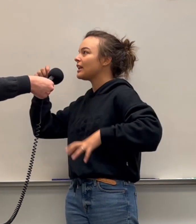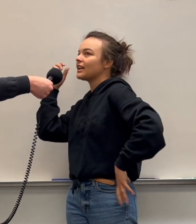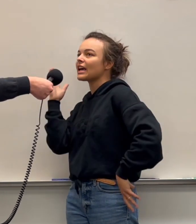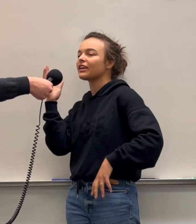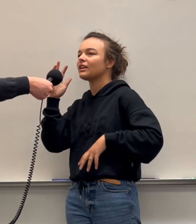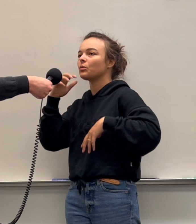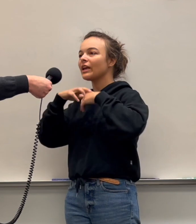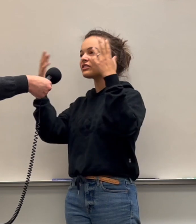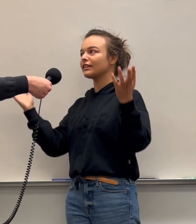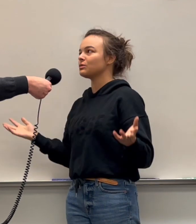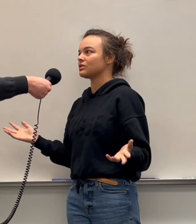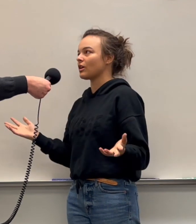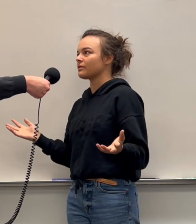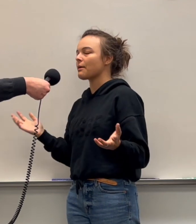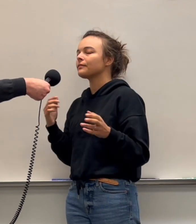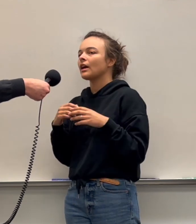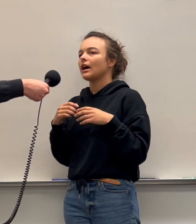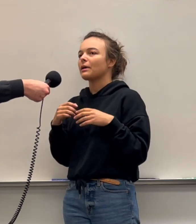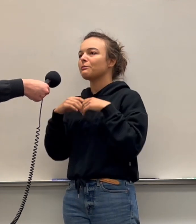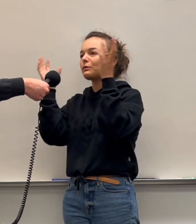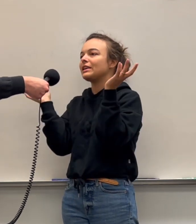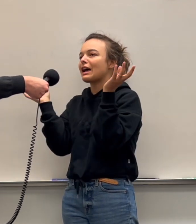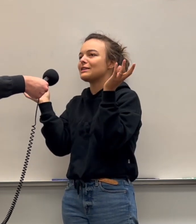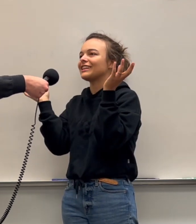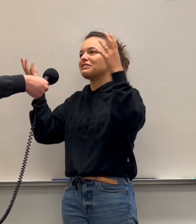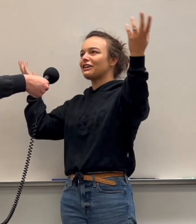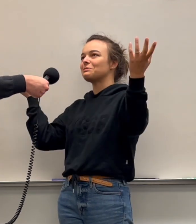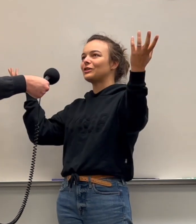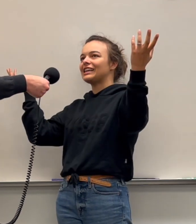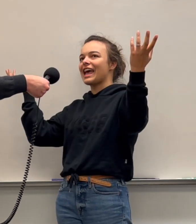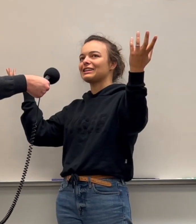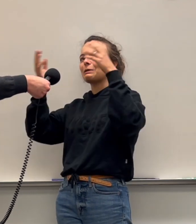and Italian we have sign languages for all of that um and by we I mean the deaf community and